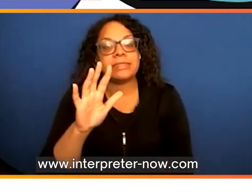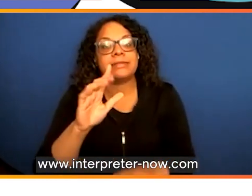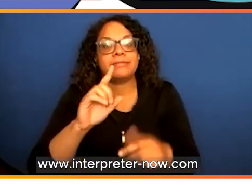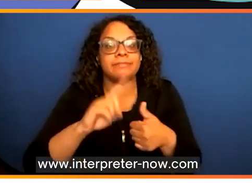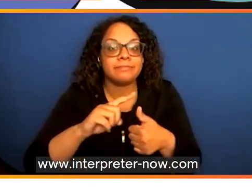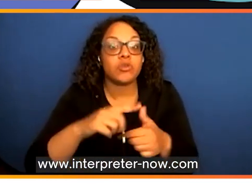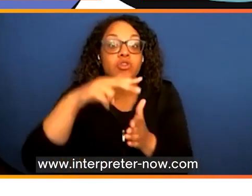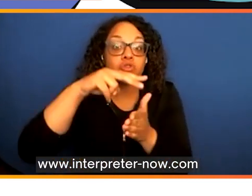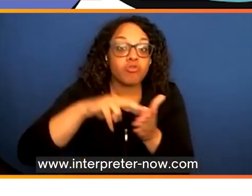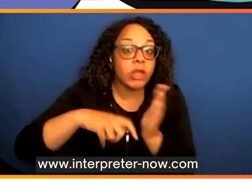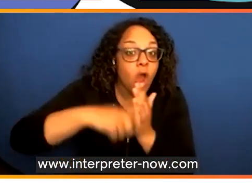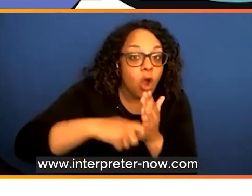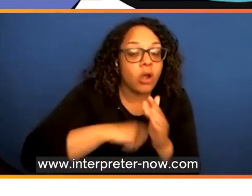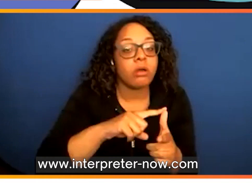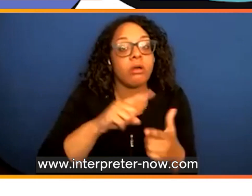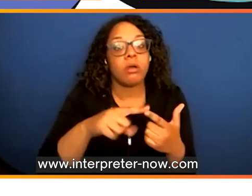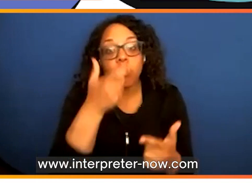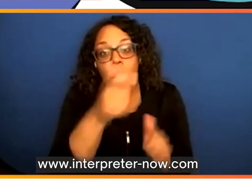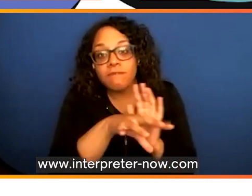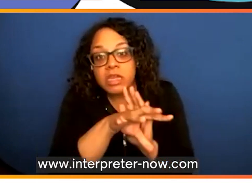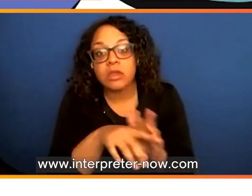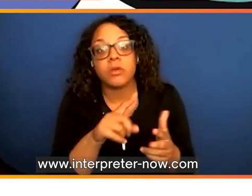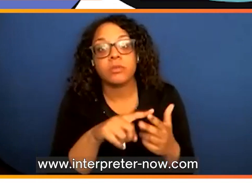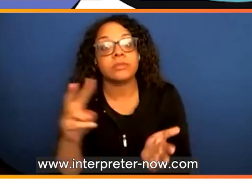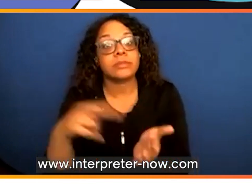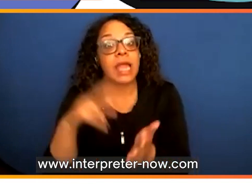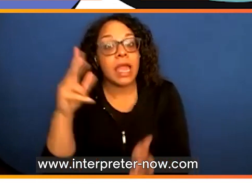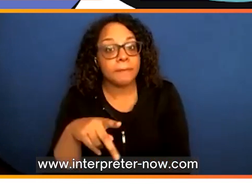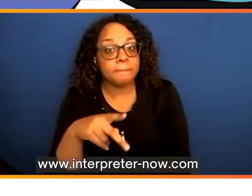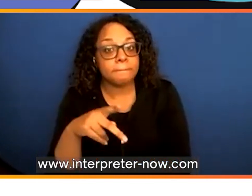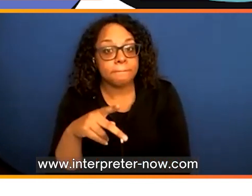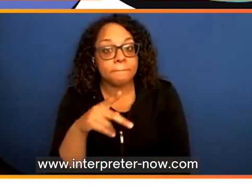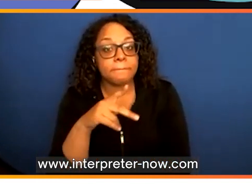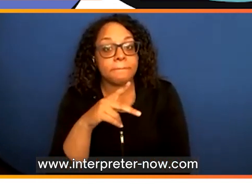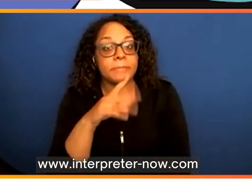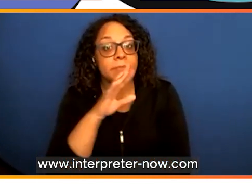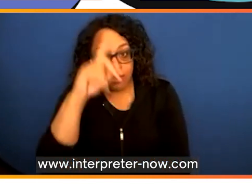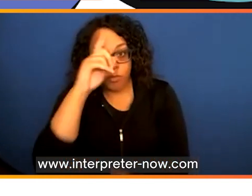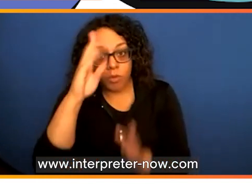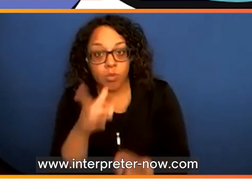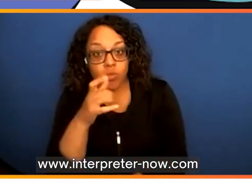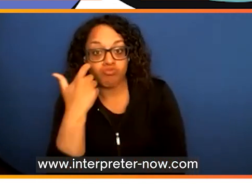up and speak up for someone that was interrupting, send an accolade. We had an accolade program;